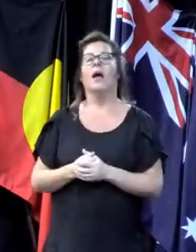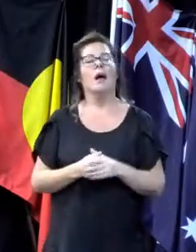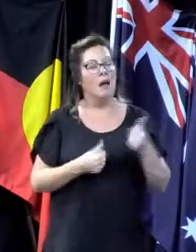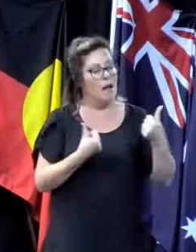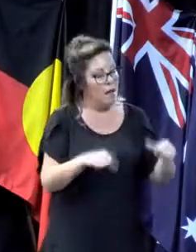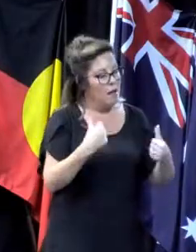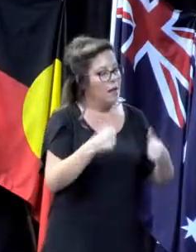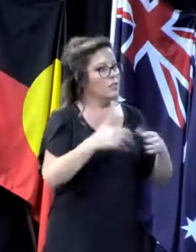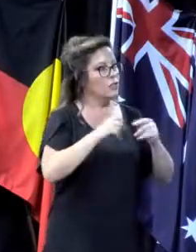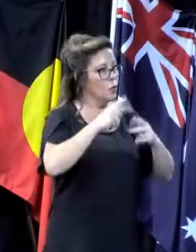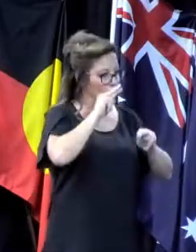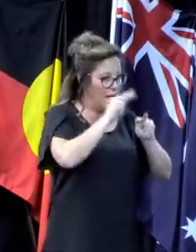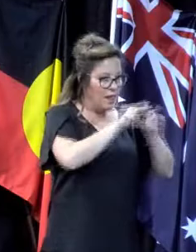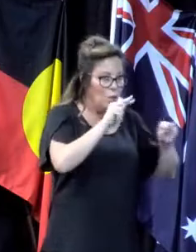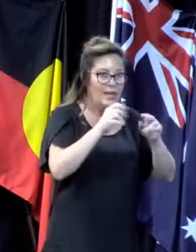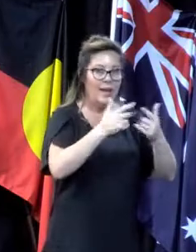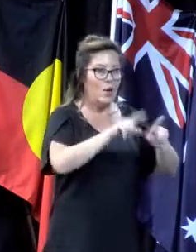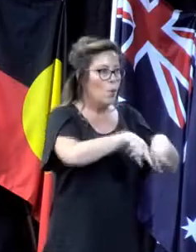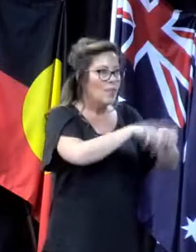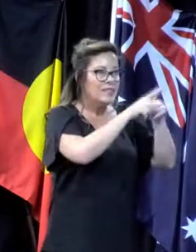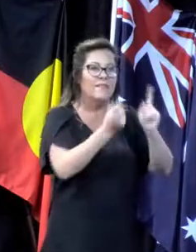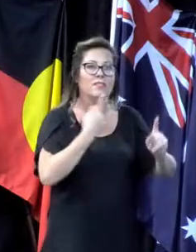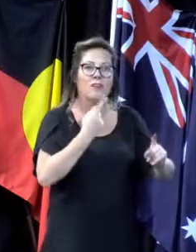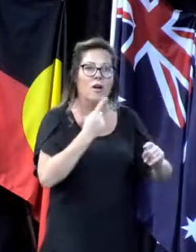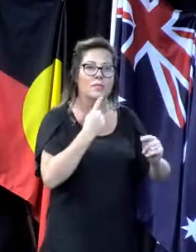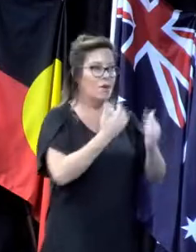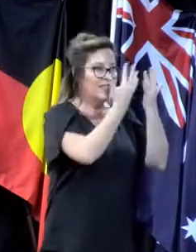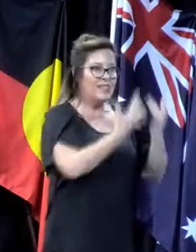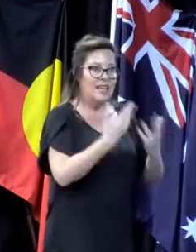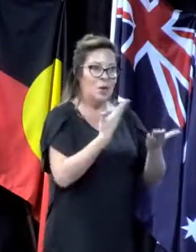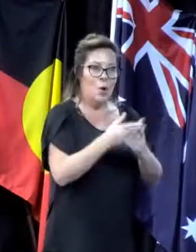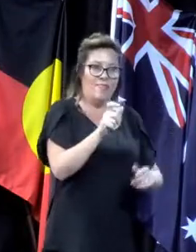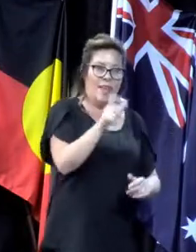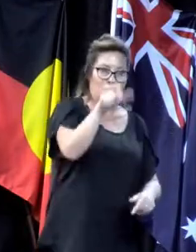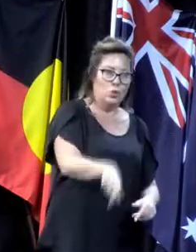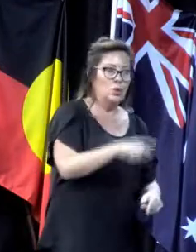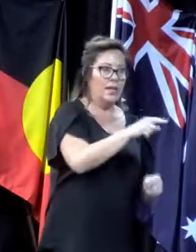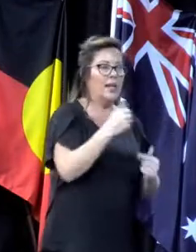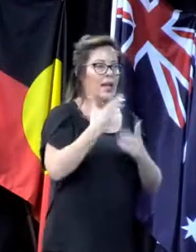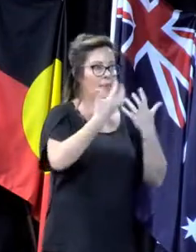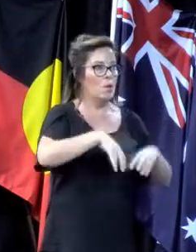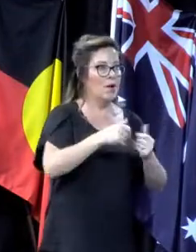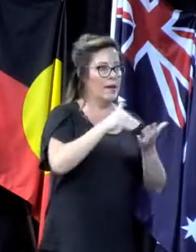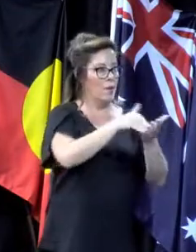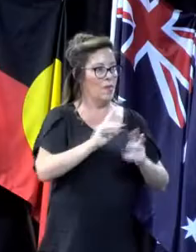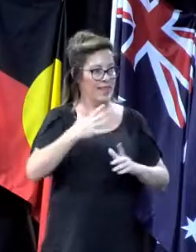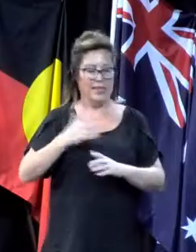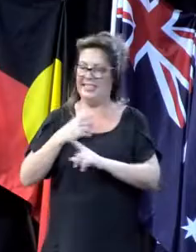What they need. DR MELLIFONT: Is that right? Yes. OK, Ms. Swancutt, can you take us through the Thuringowa journey, please?